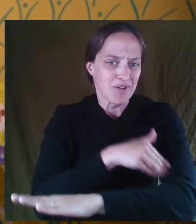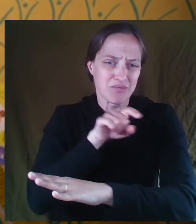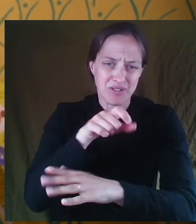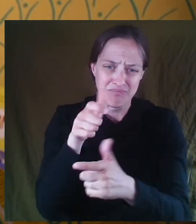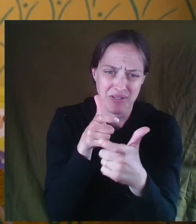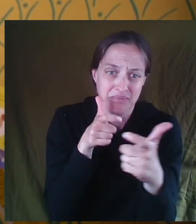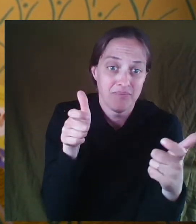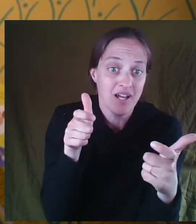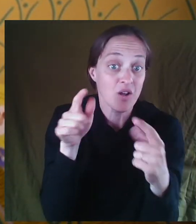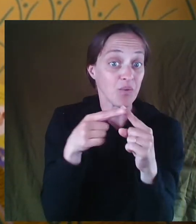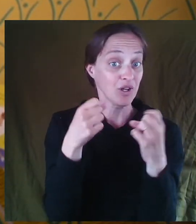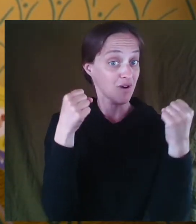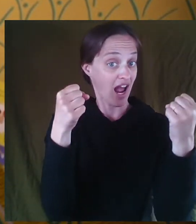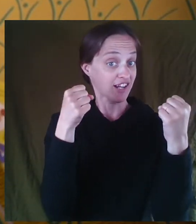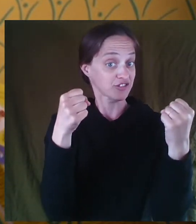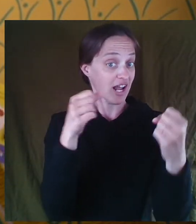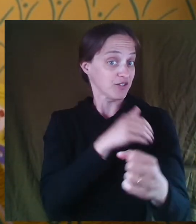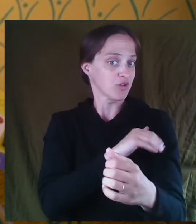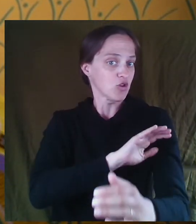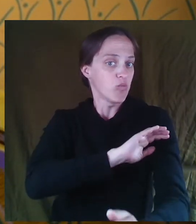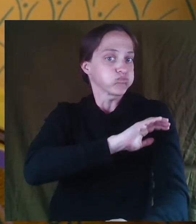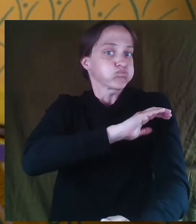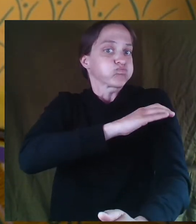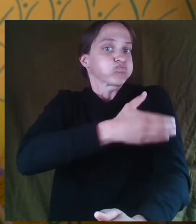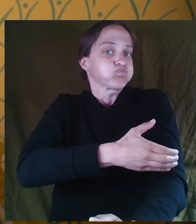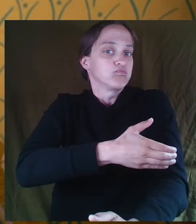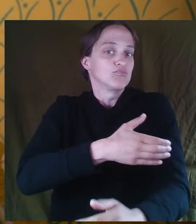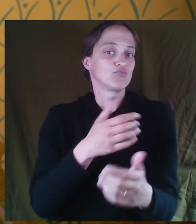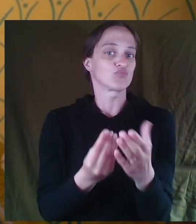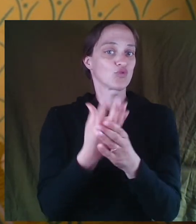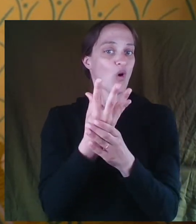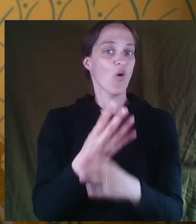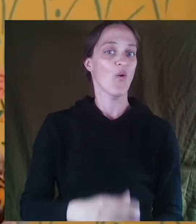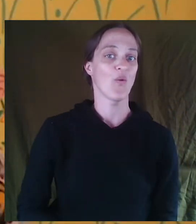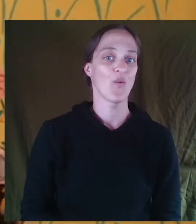They work their muscles really hard and they get bigger when they do that. Let's keep reading.